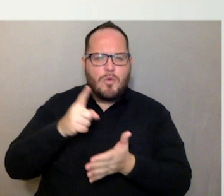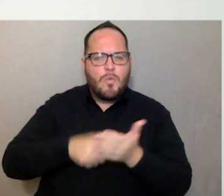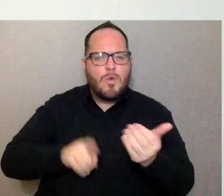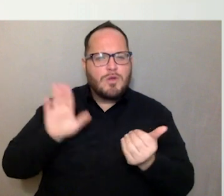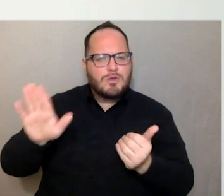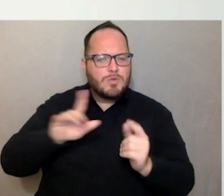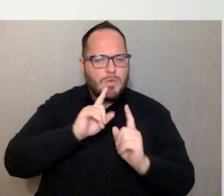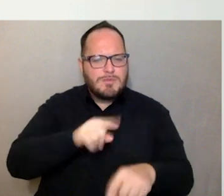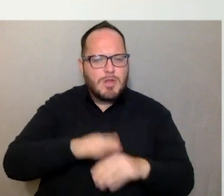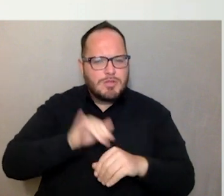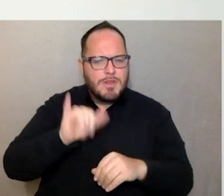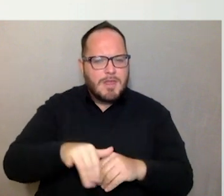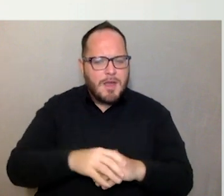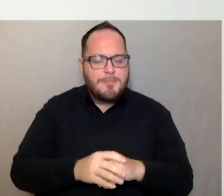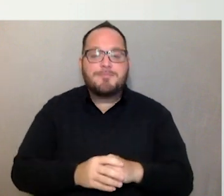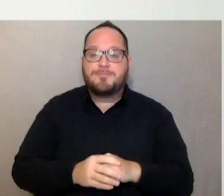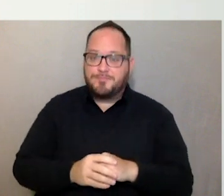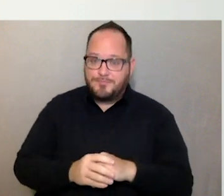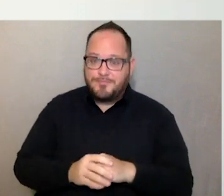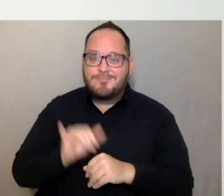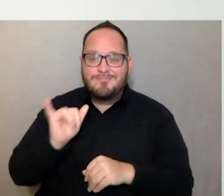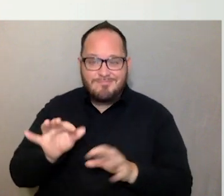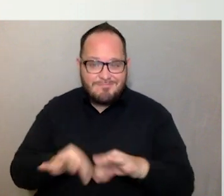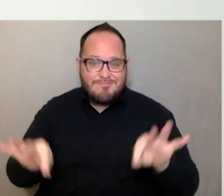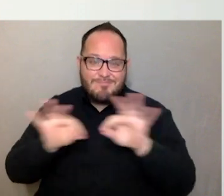QUESTION. AND THANK YOU SO MUCH FOR RAISING THAT. ESPECIALLY IN THE CONTEXT OF